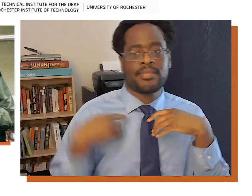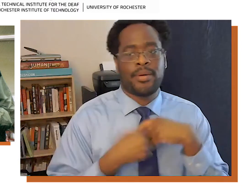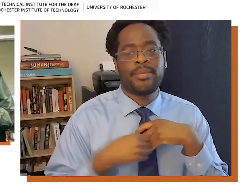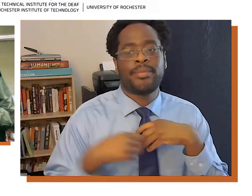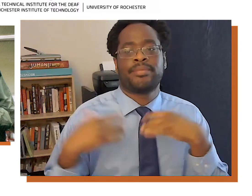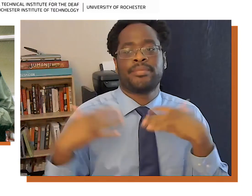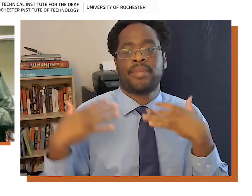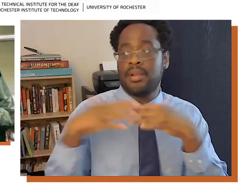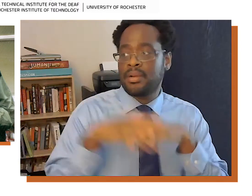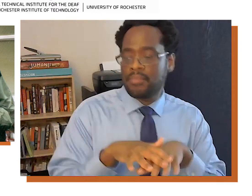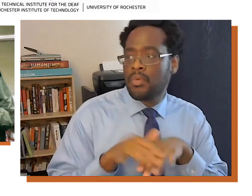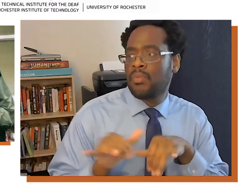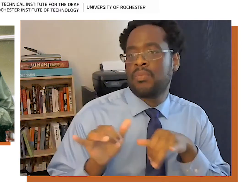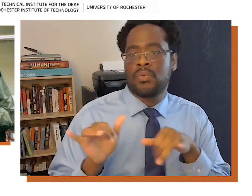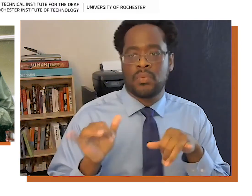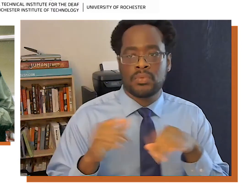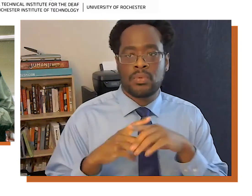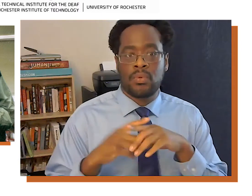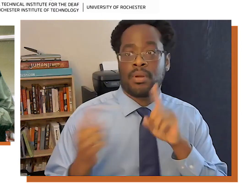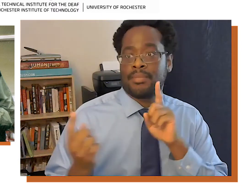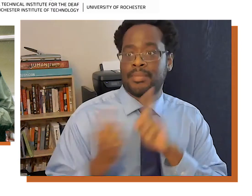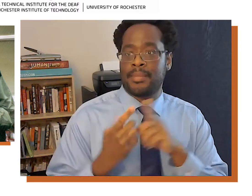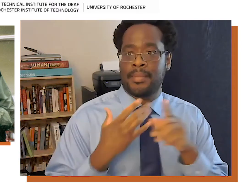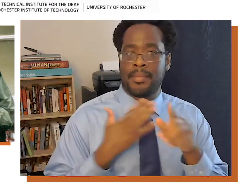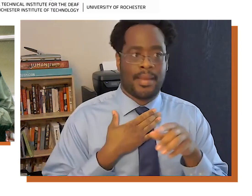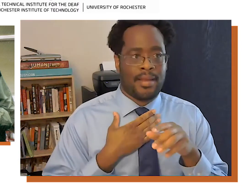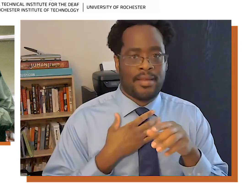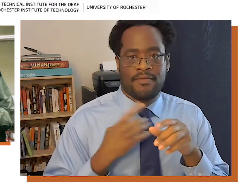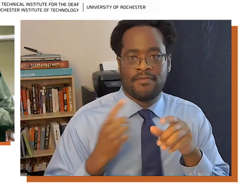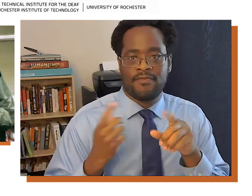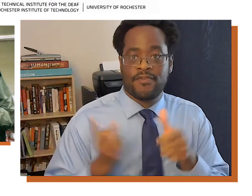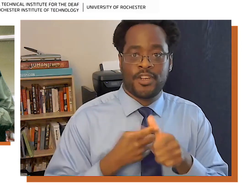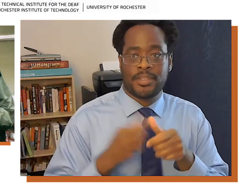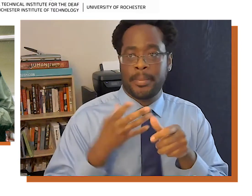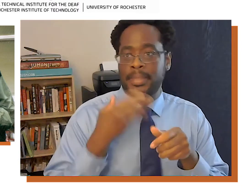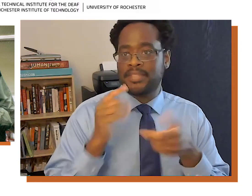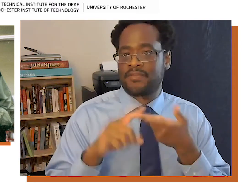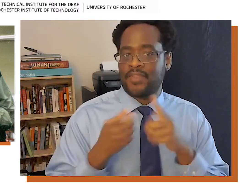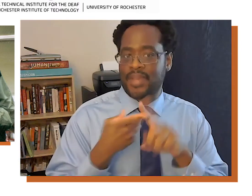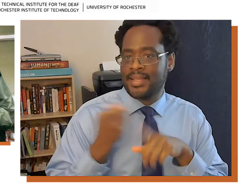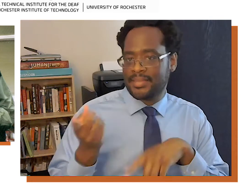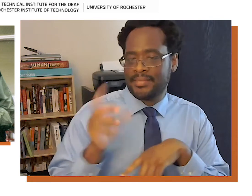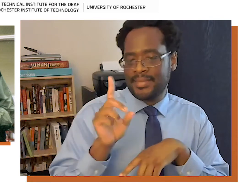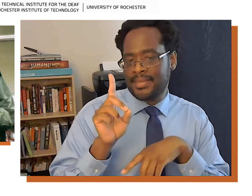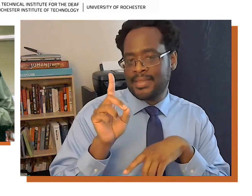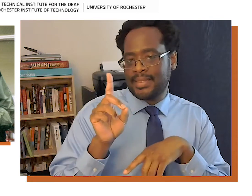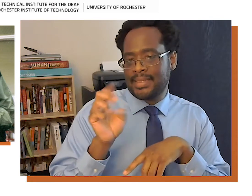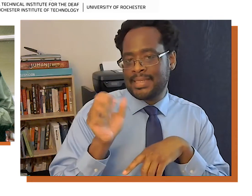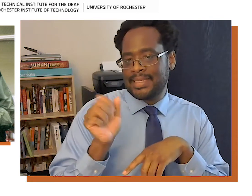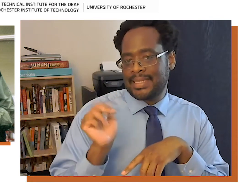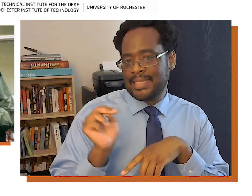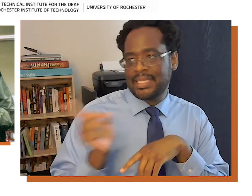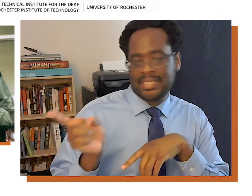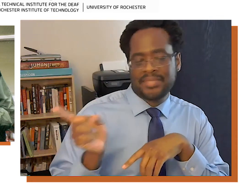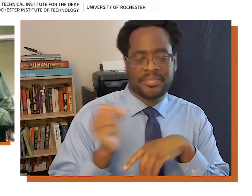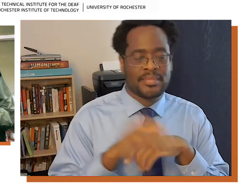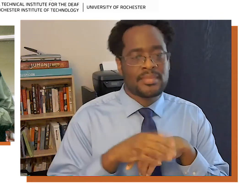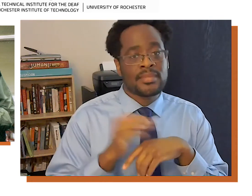in this mainstream environment, my first best friend whom I met was Dean, and he used ASL,